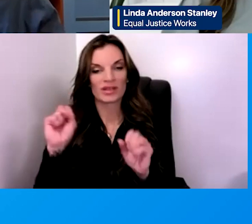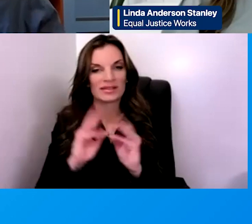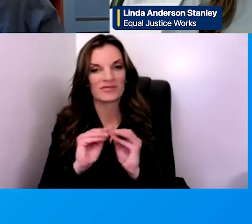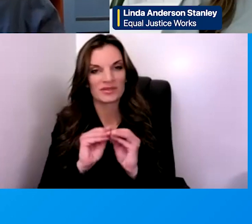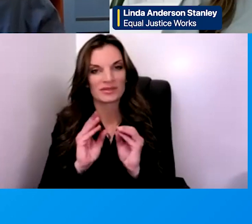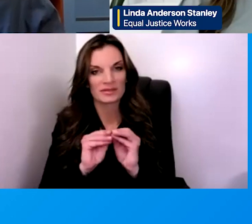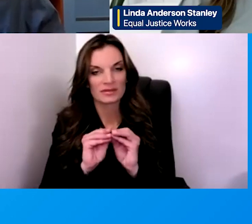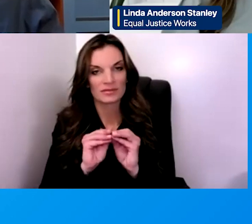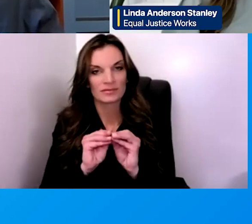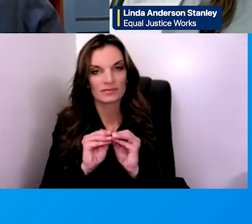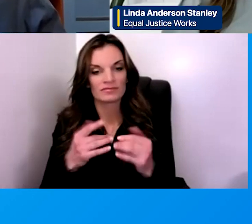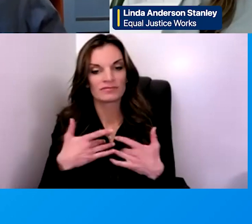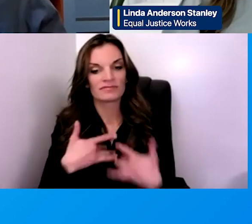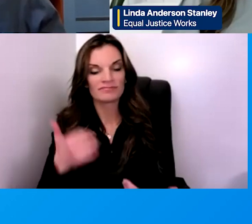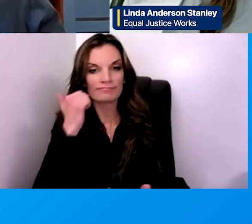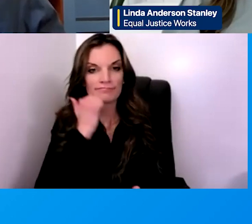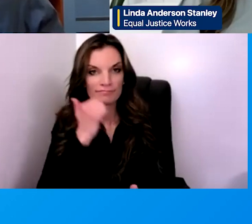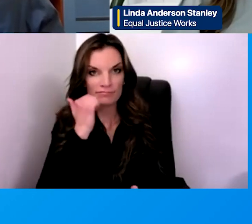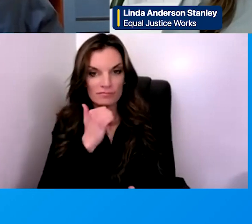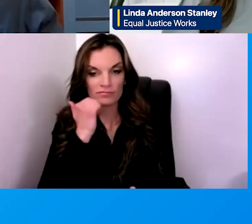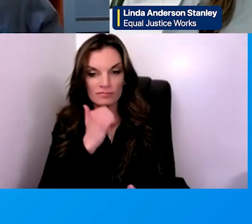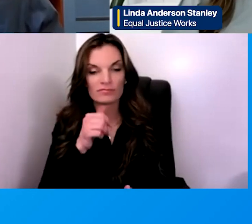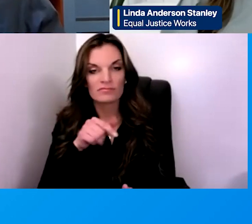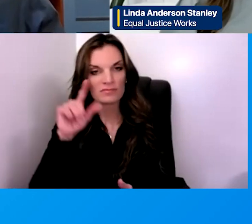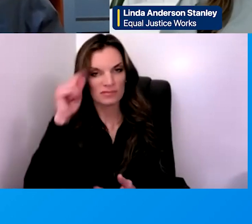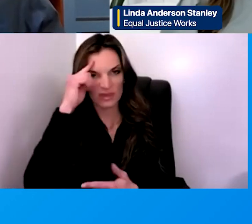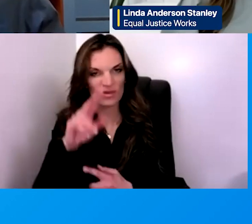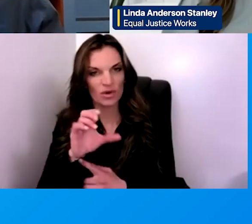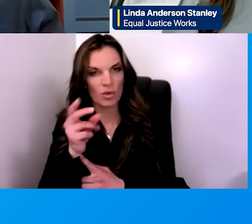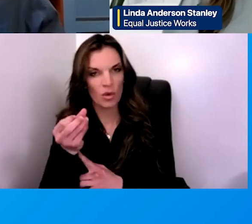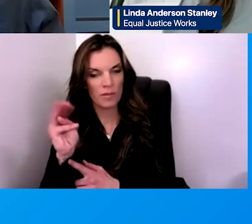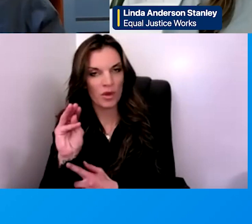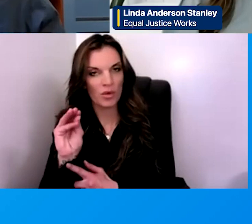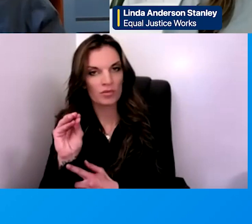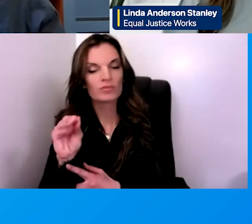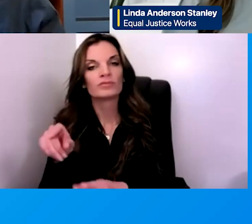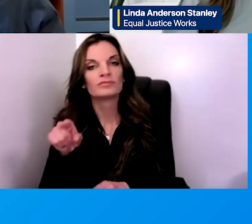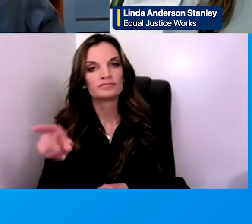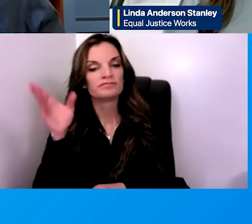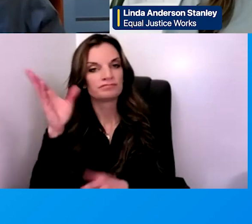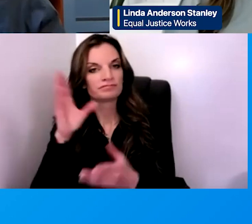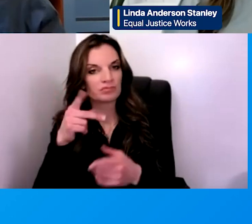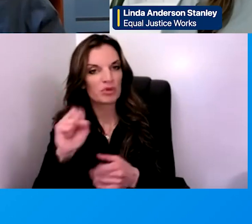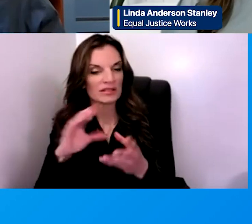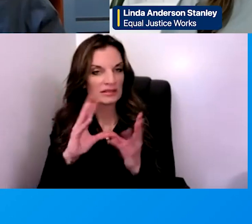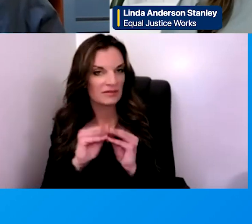press conferences every single day. Set time, things like that. And so, of course, our concern